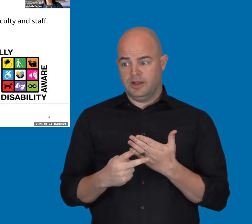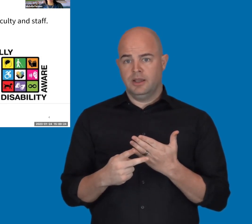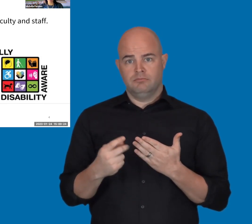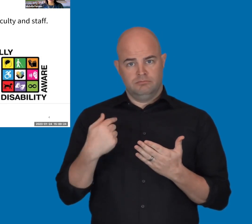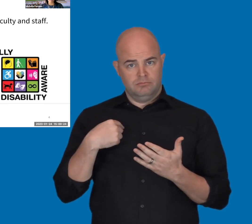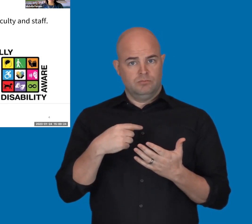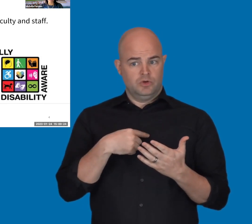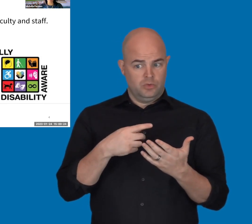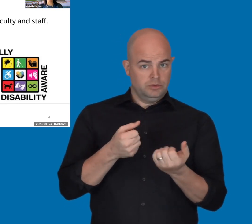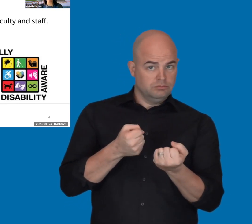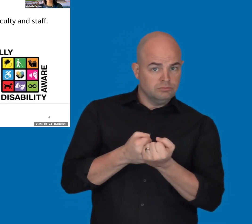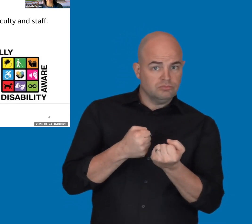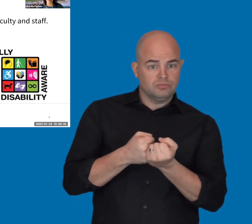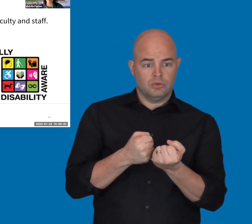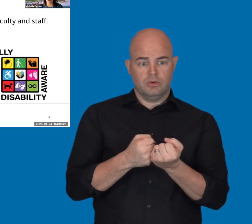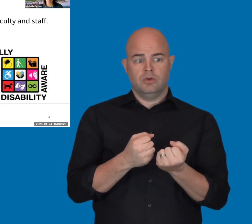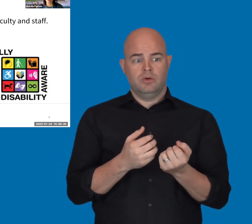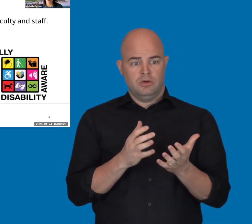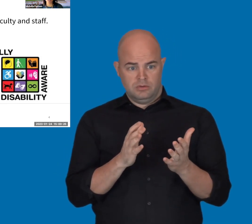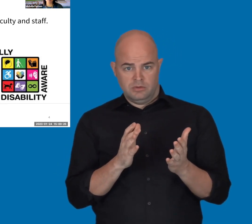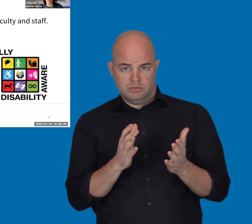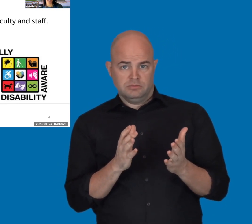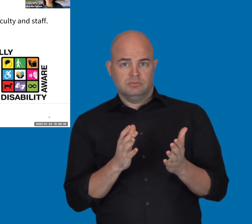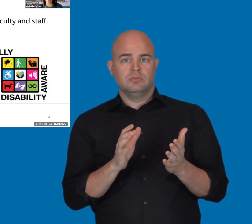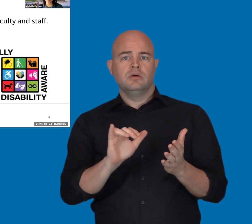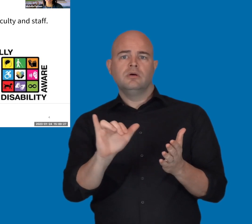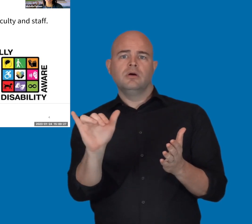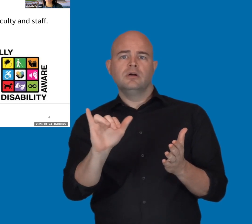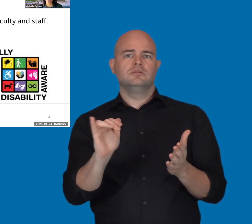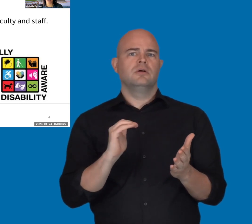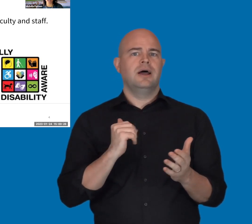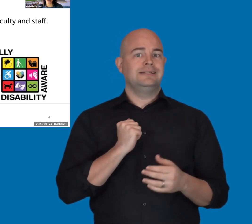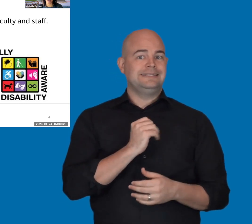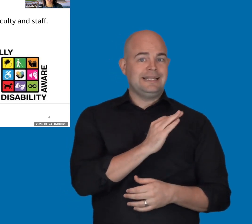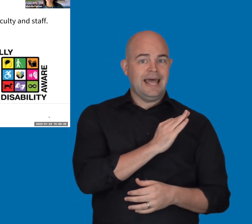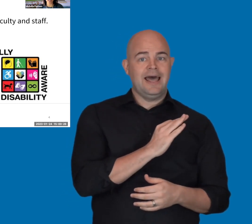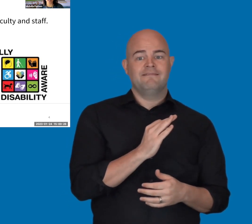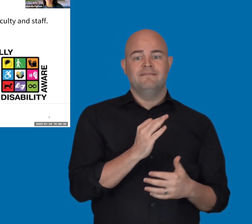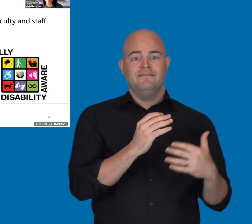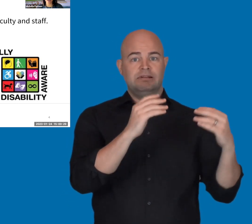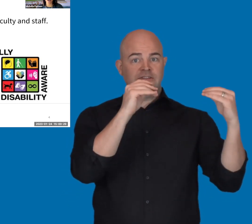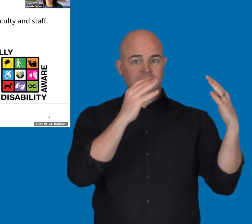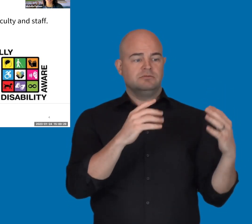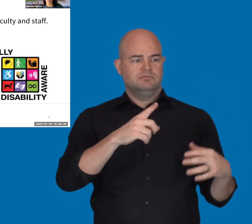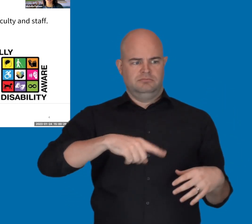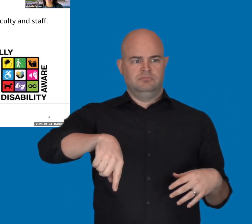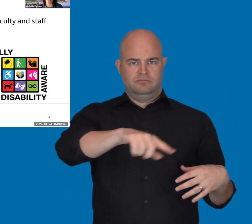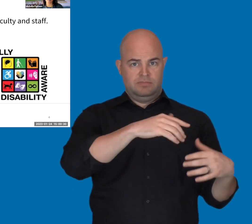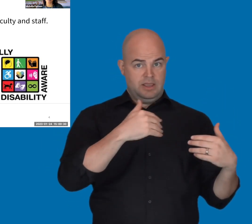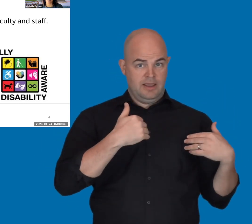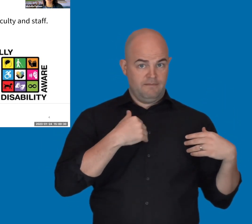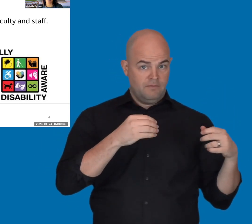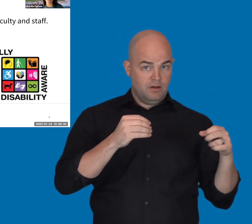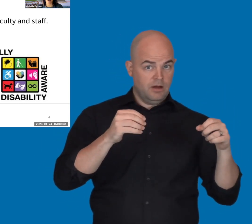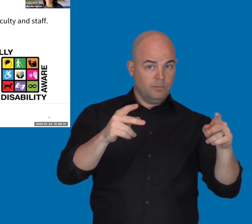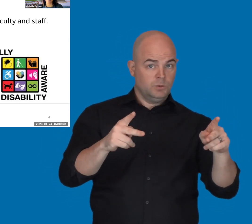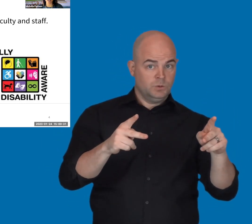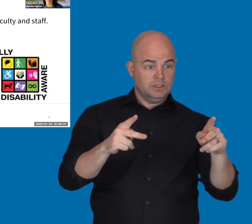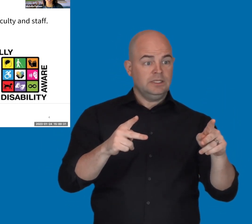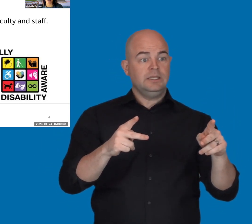or offline separate from the workshop. So, with that I'll turn it over to Student Accessibility Services Counselor, Michelle Farnam.